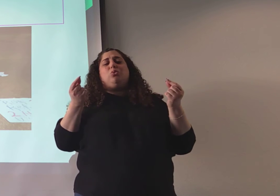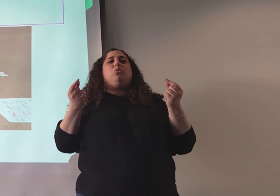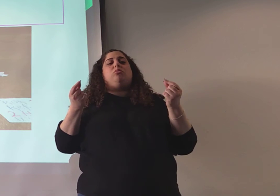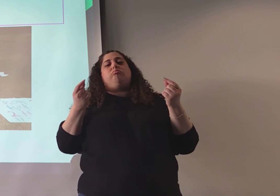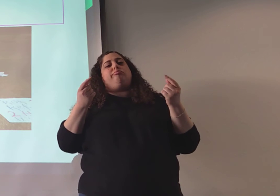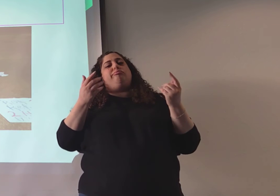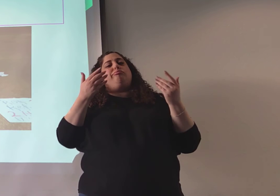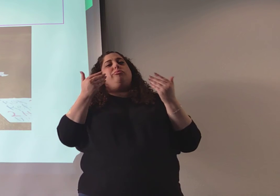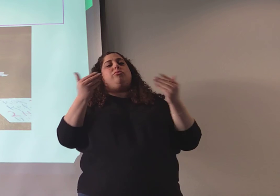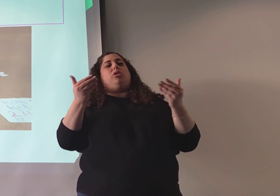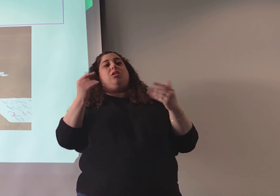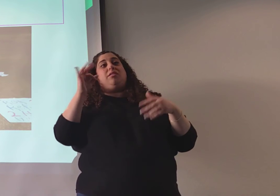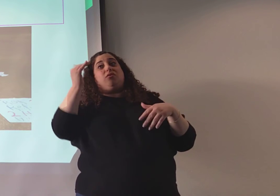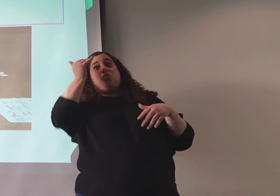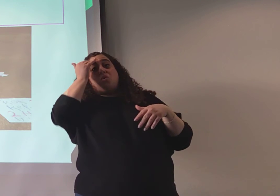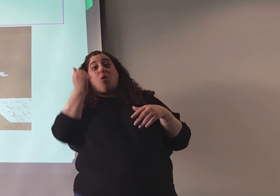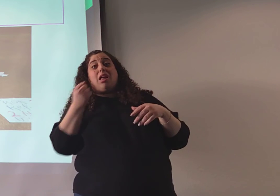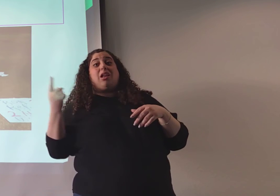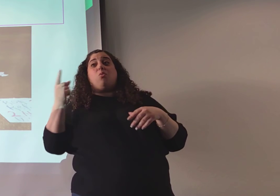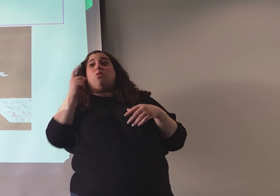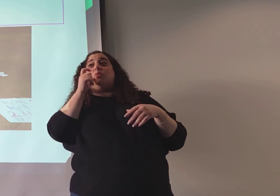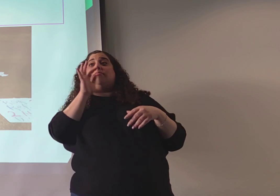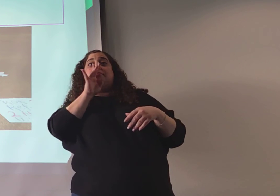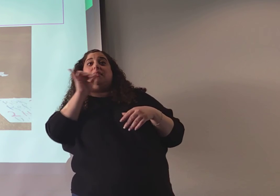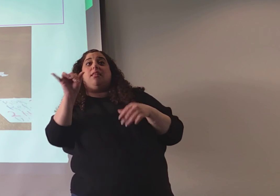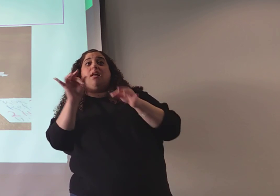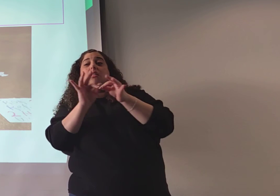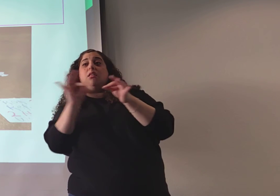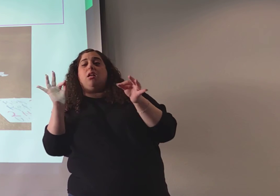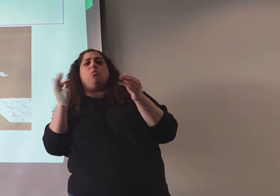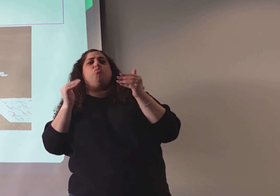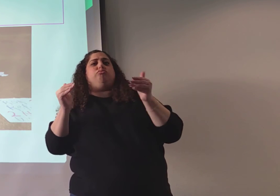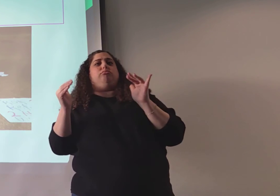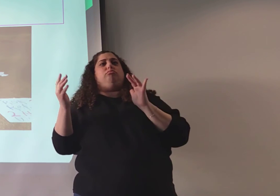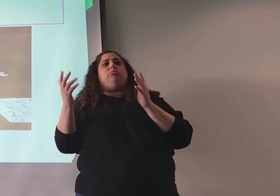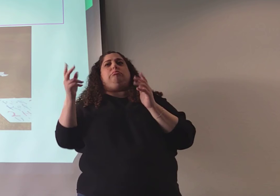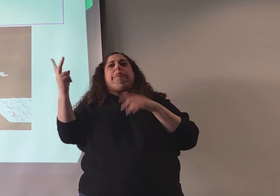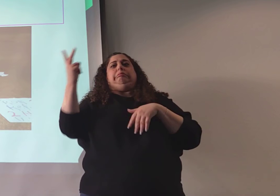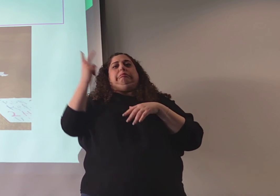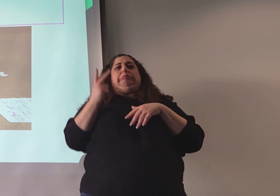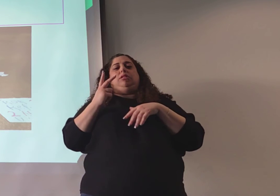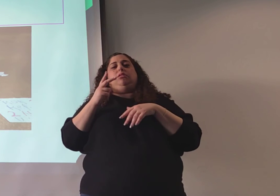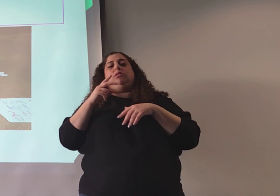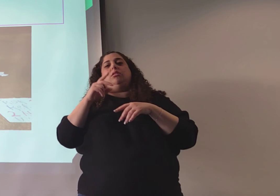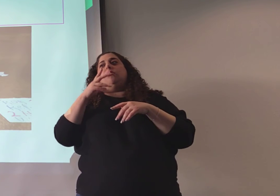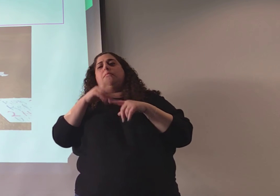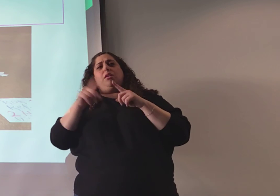She has a form or she can take down her number and her email. Get in touch with her.